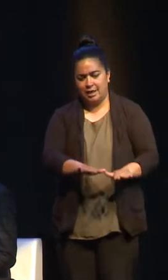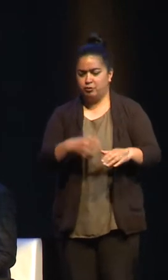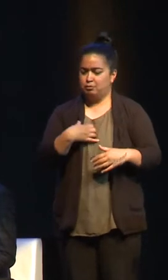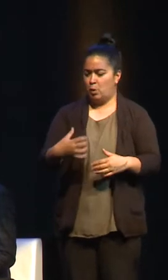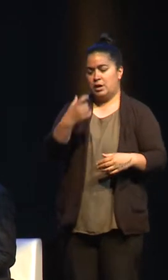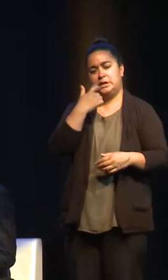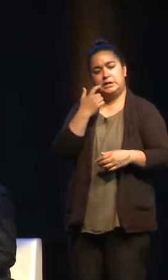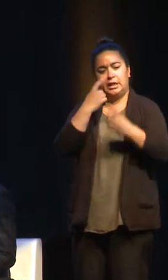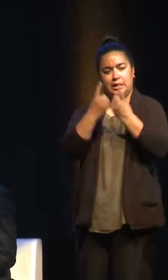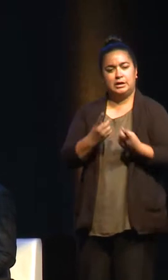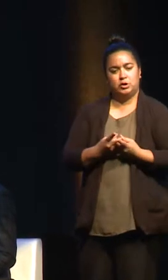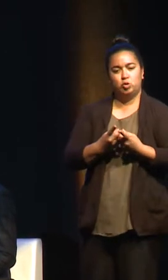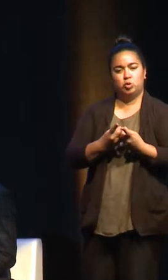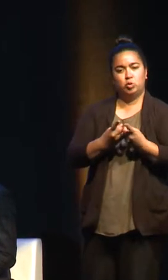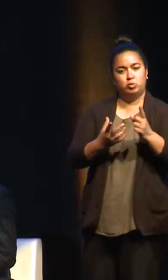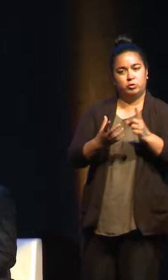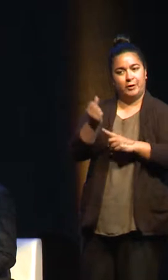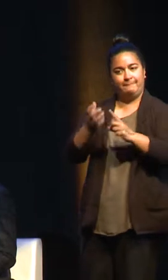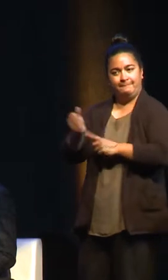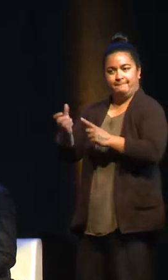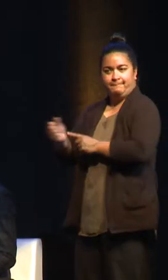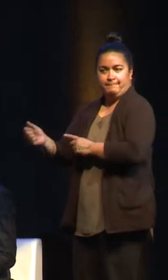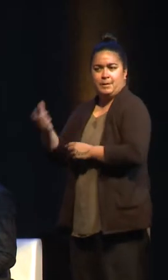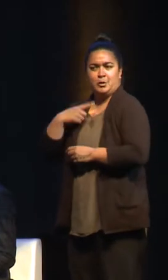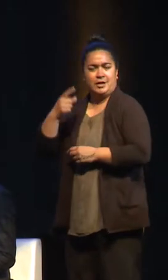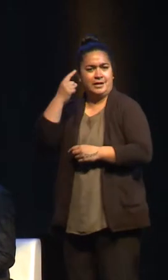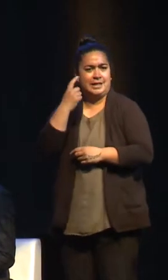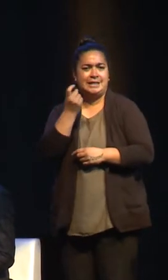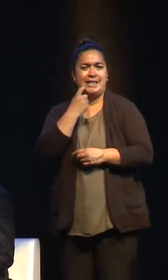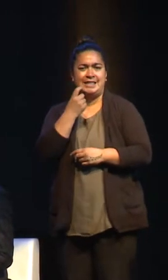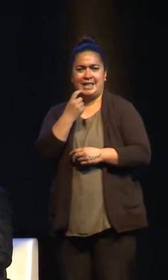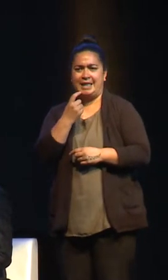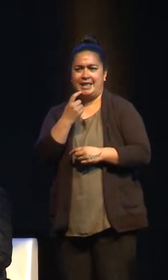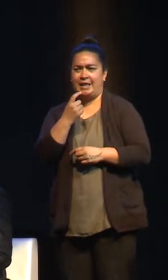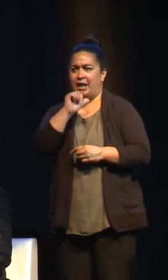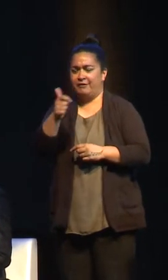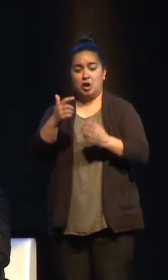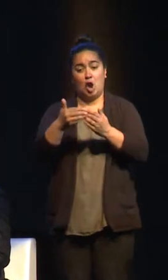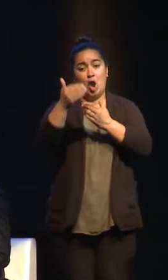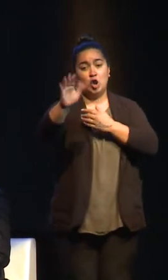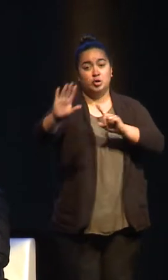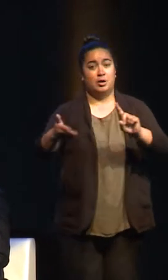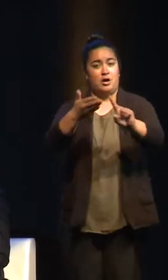it's quite easy to be reticent about. It's a long-term goal so we'll deal with it tomorrow.